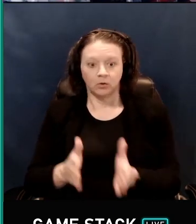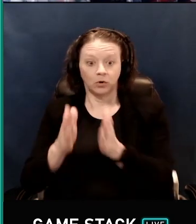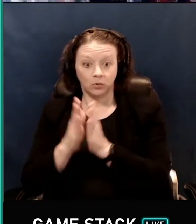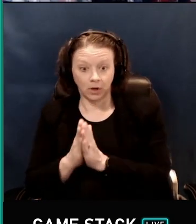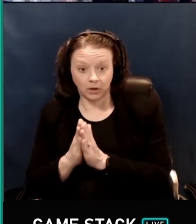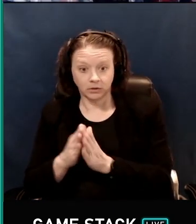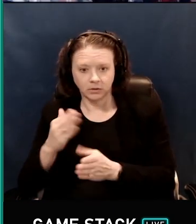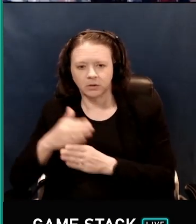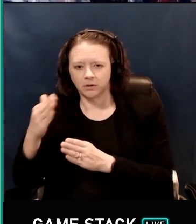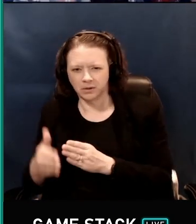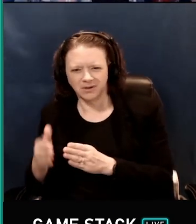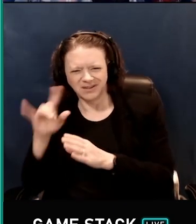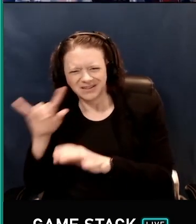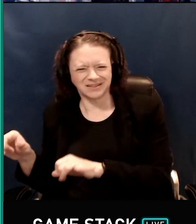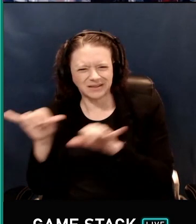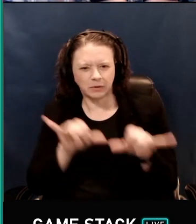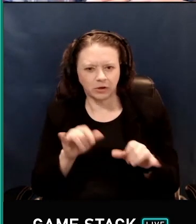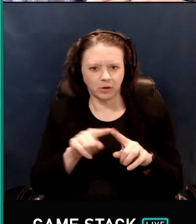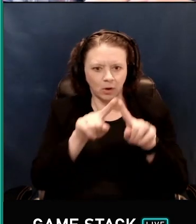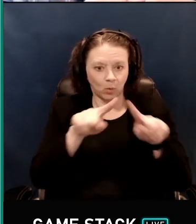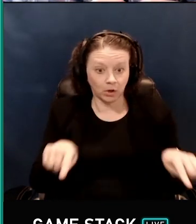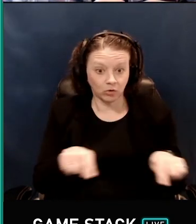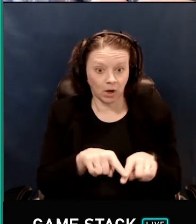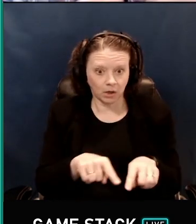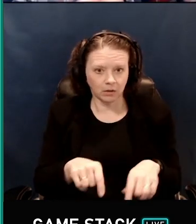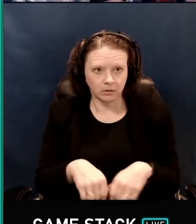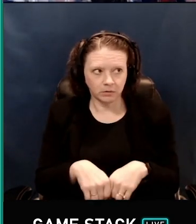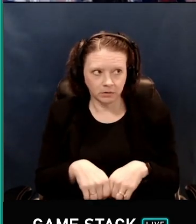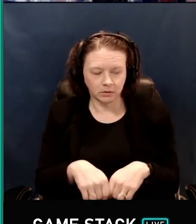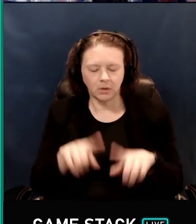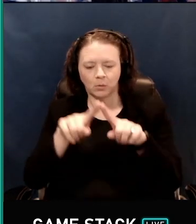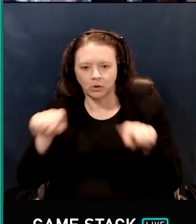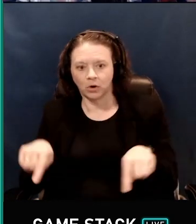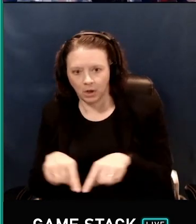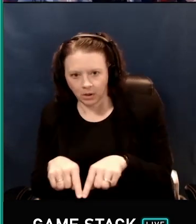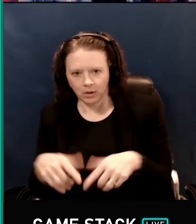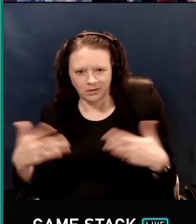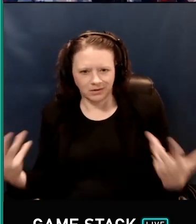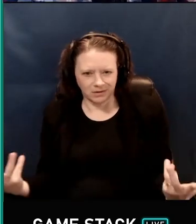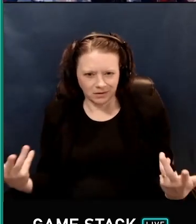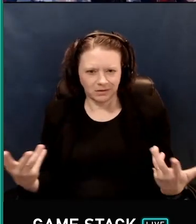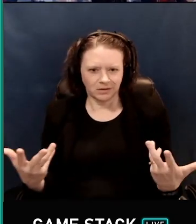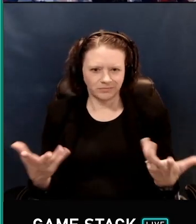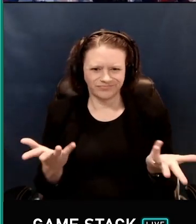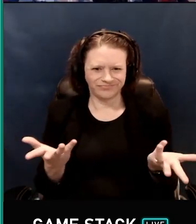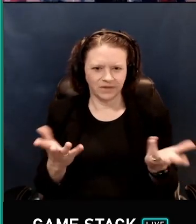In this case, it's you make one request for a piece of data off the disk, and then you get a completion thing when it's done.